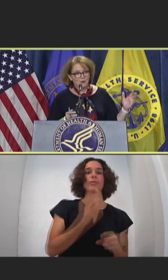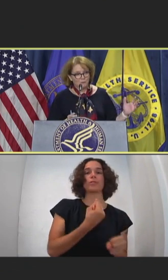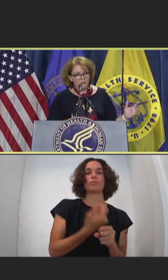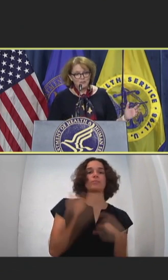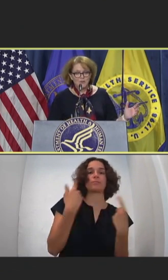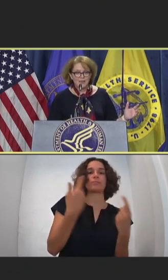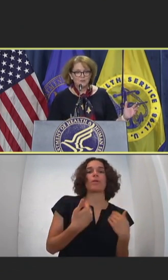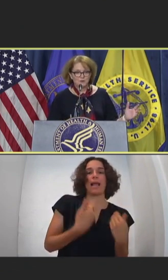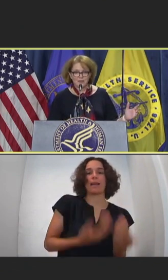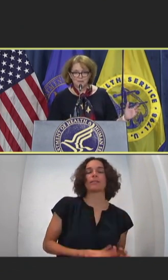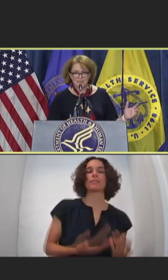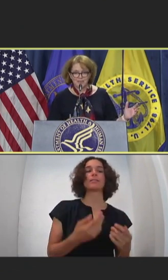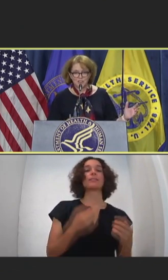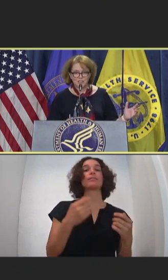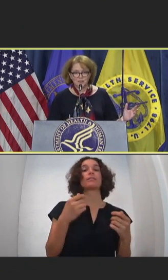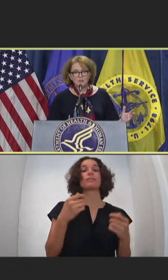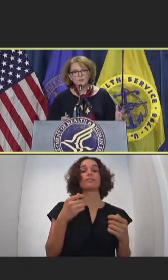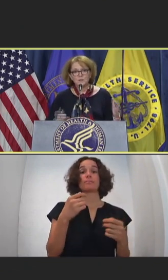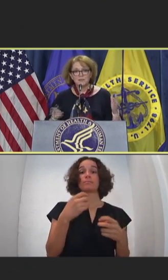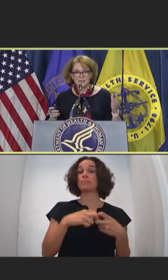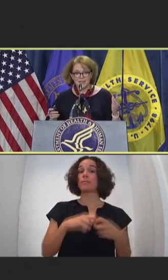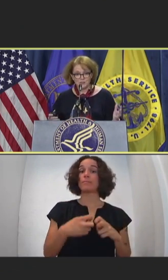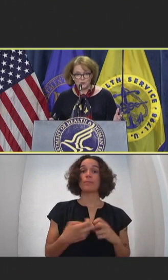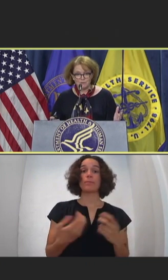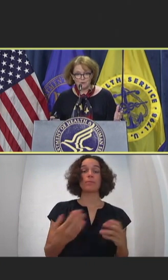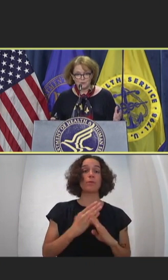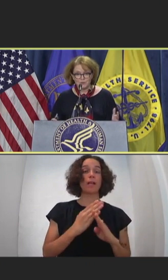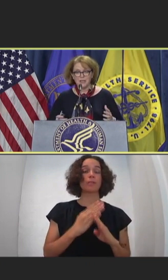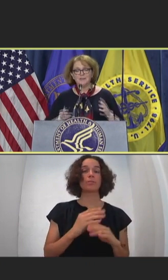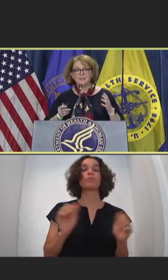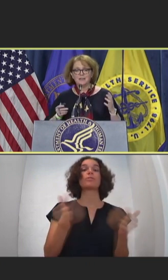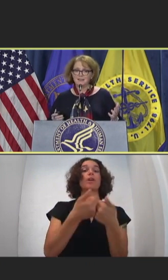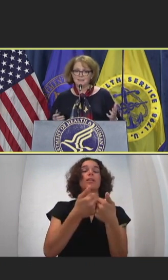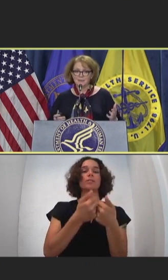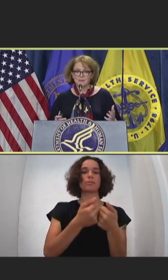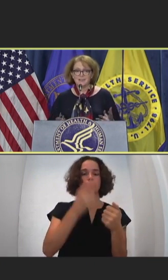risk-based recommendation to something that is universal and the concept that